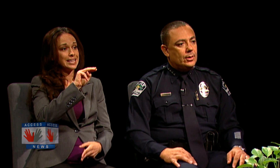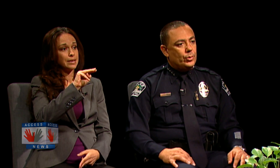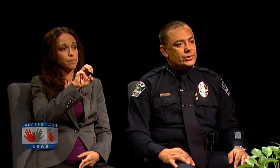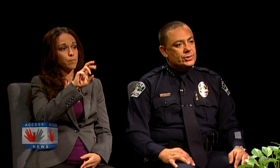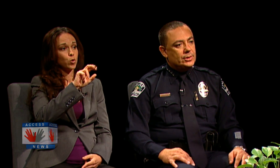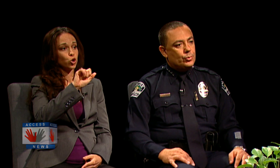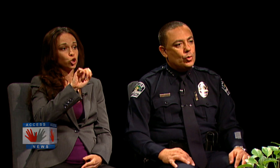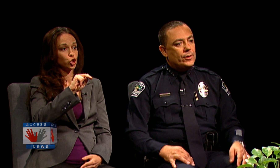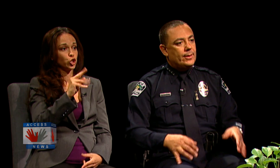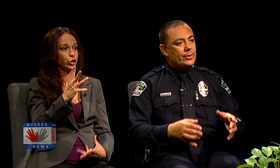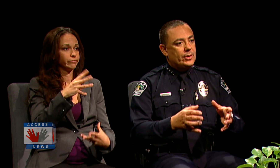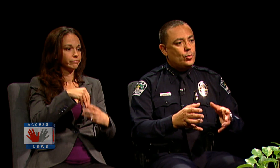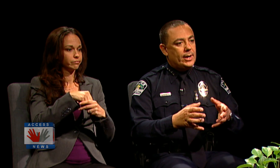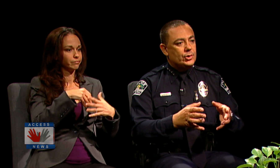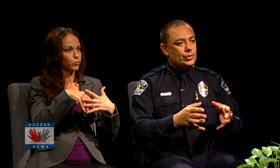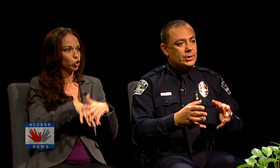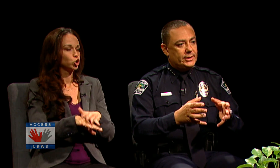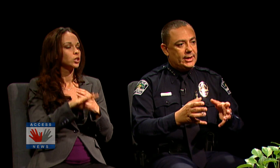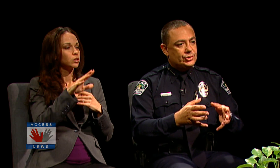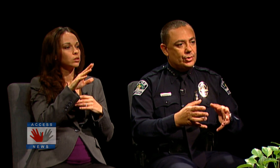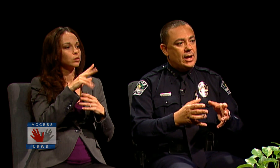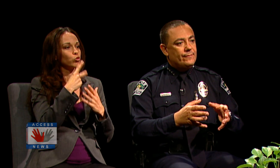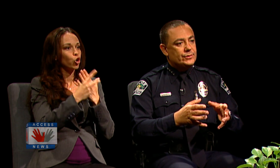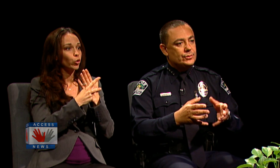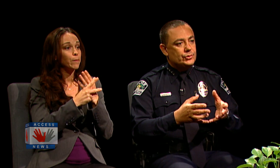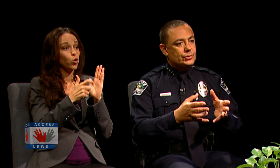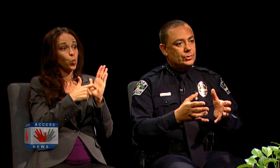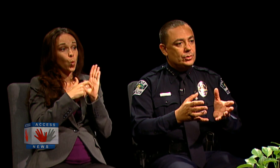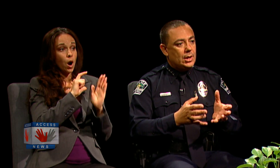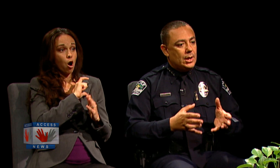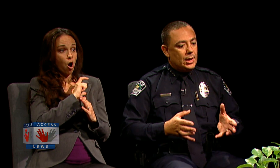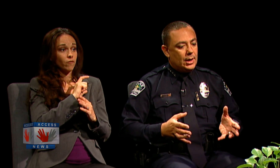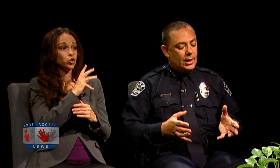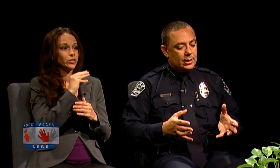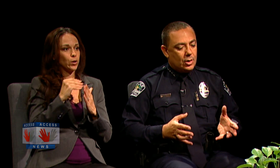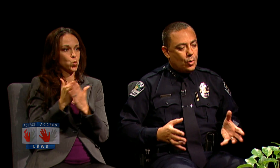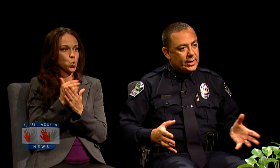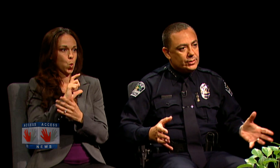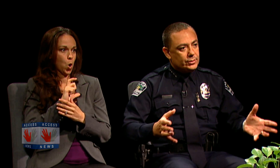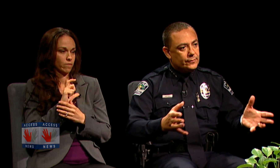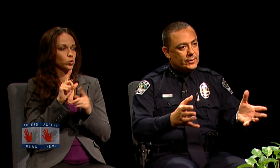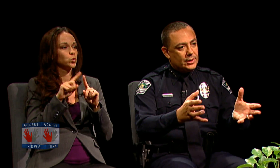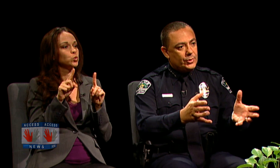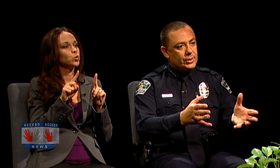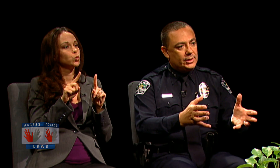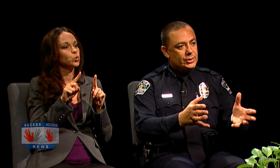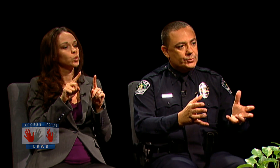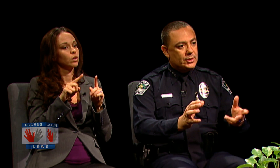WHICH IS A PROGRAM THAT REQUIRES OUR CADETS AND OUR OFFICERS TO GO INTO DIFFERENT COMMUNITIES.